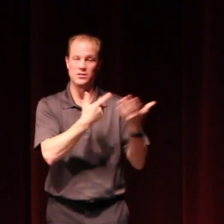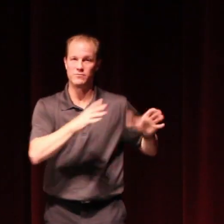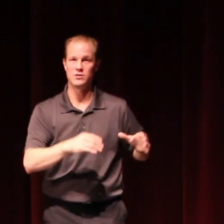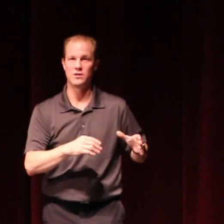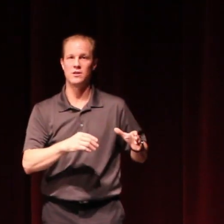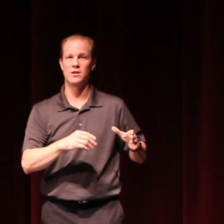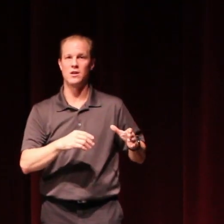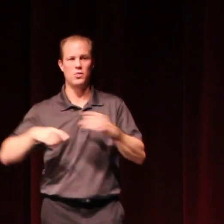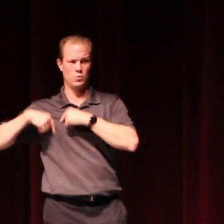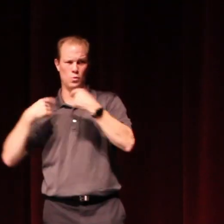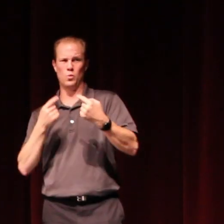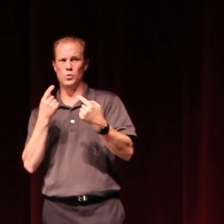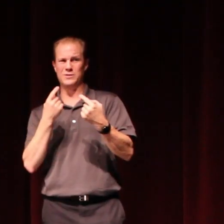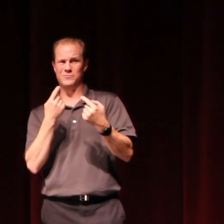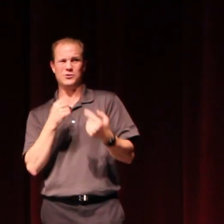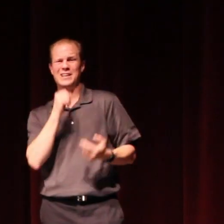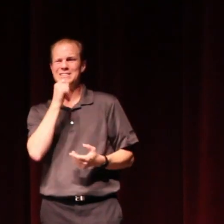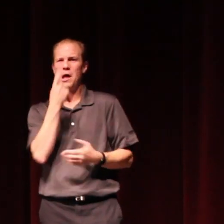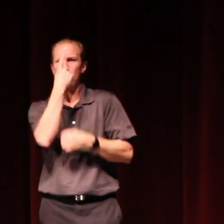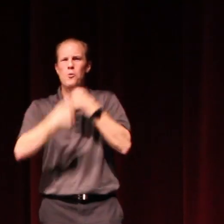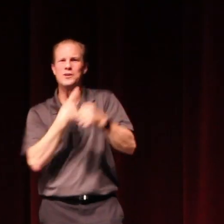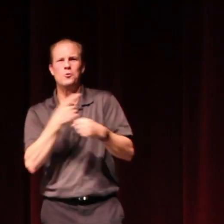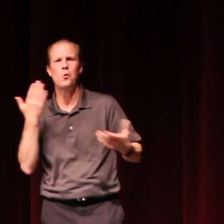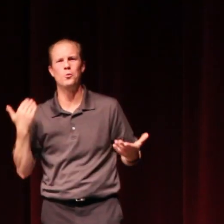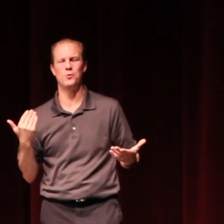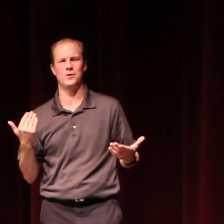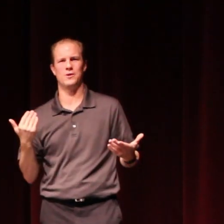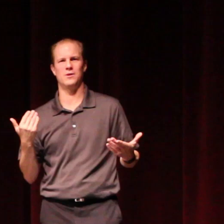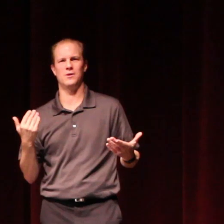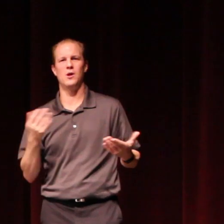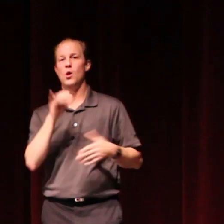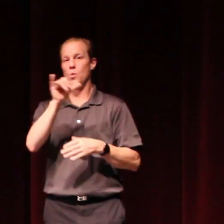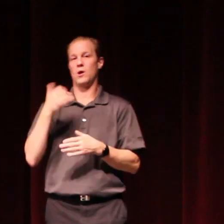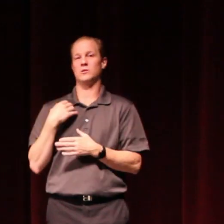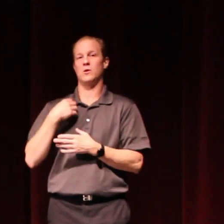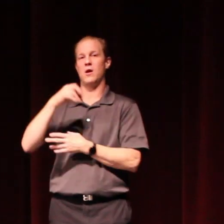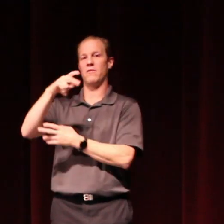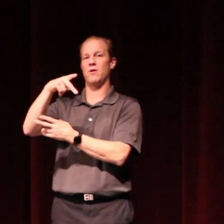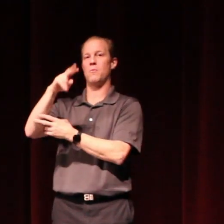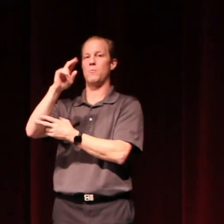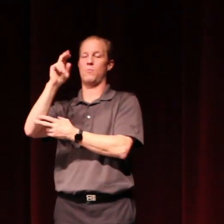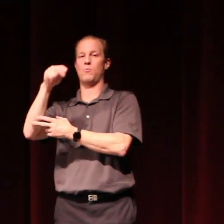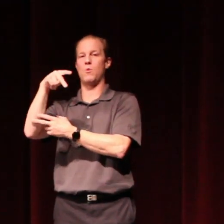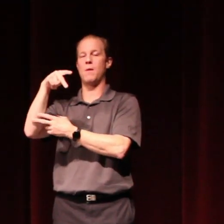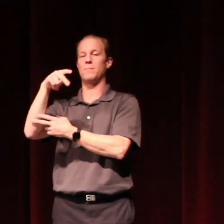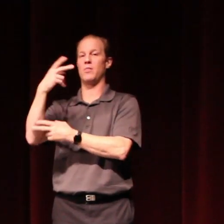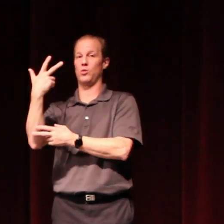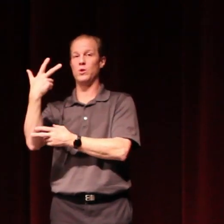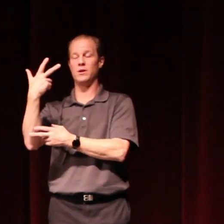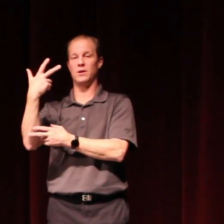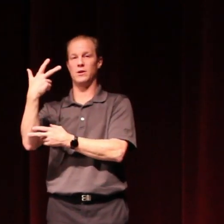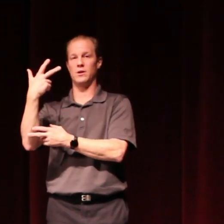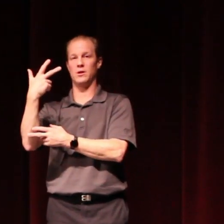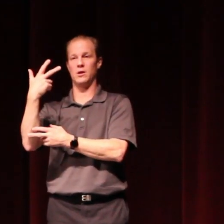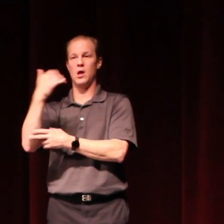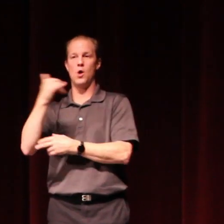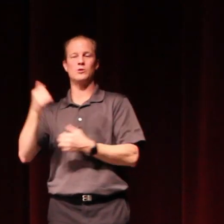a year old. We also have proposition three, which was, you know, it was promoted as a pro-life bill